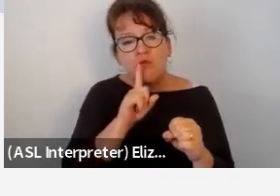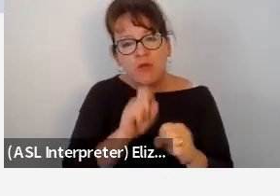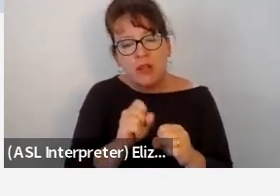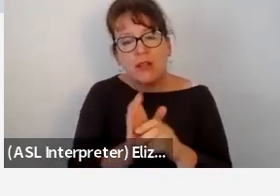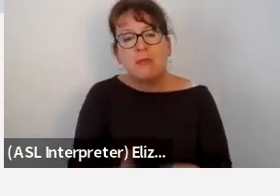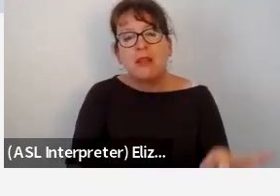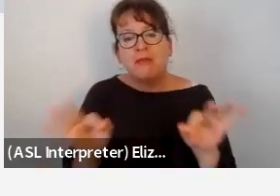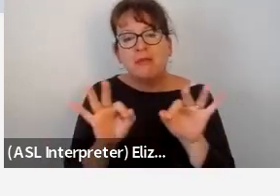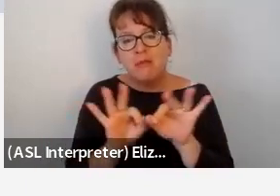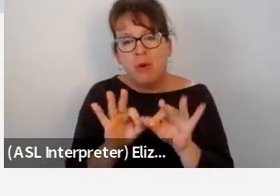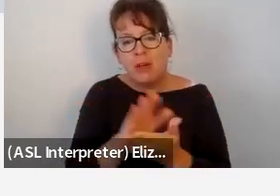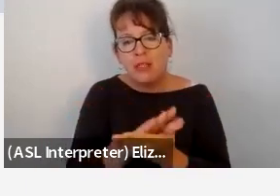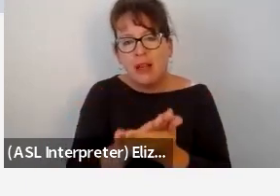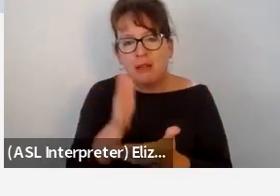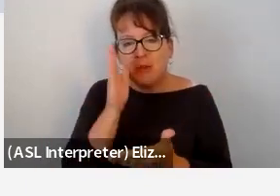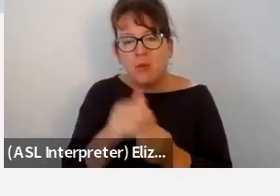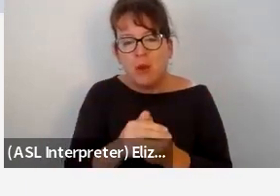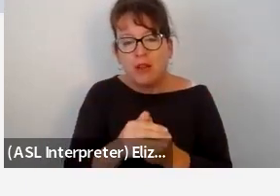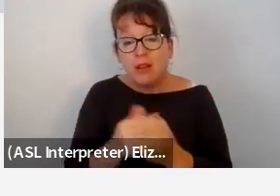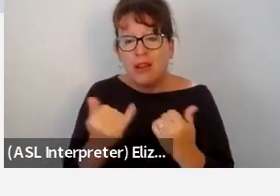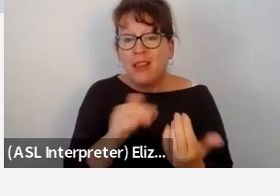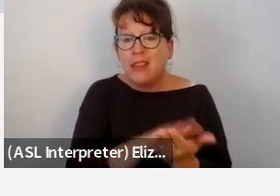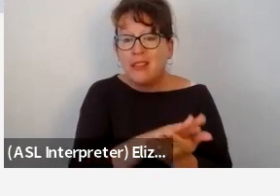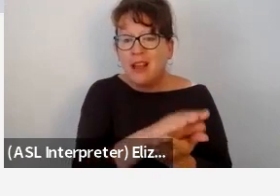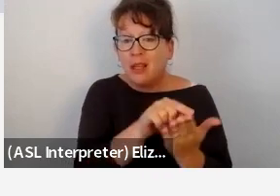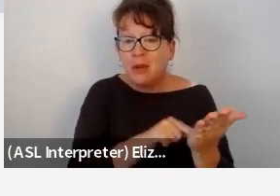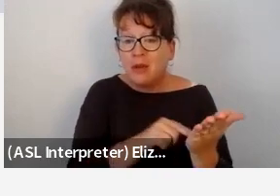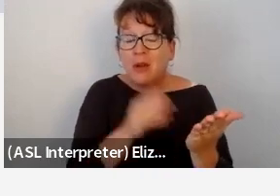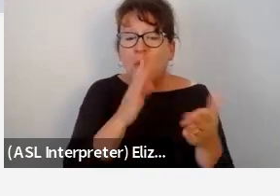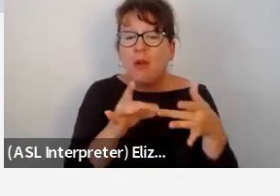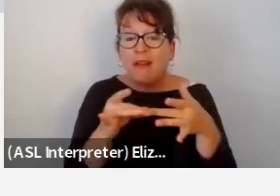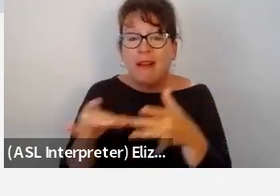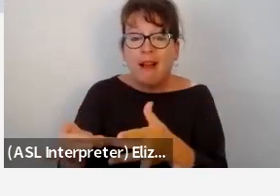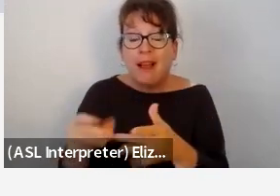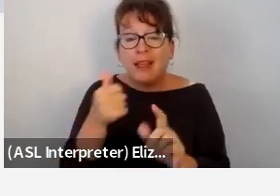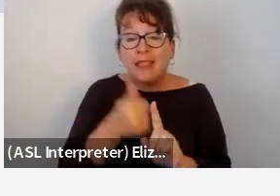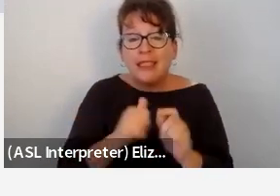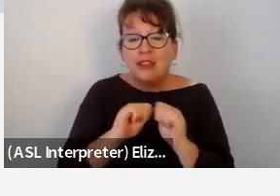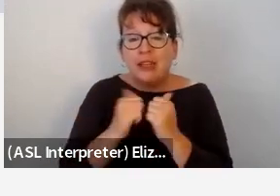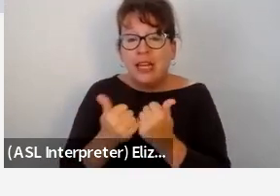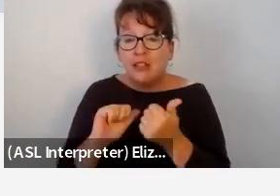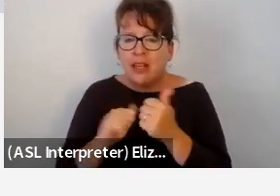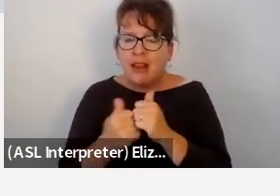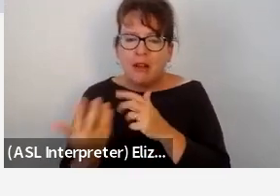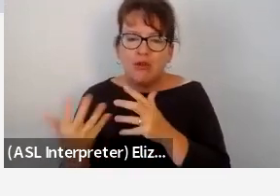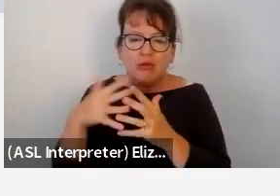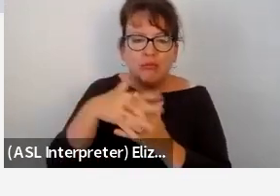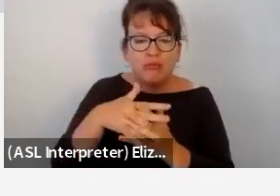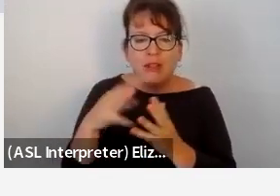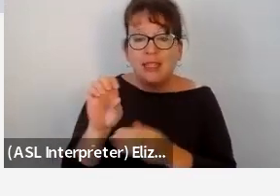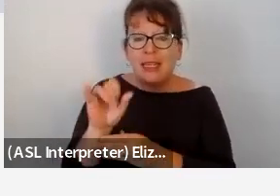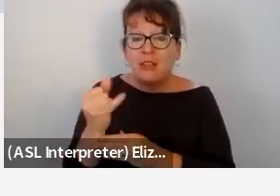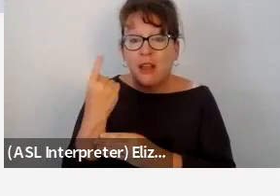have some questions that have come in that would be helpful to answer live. I will admit to have